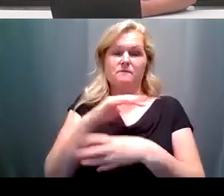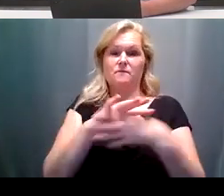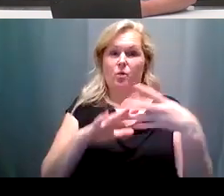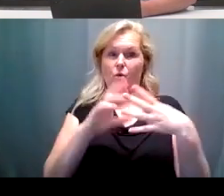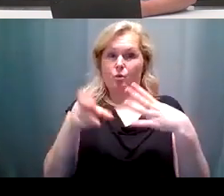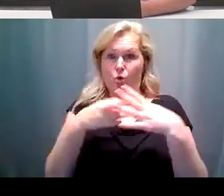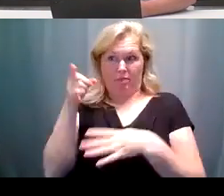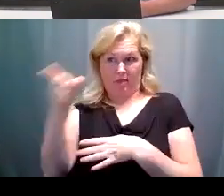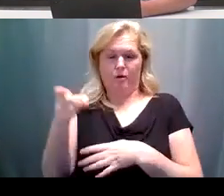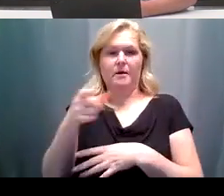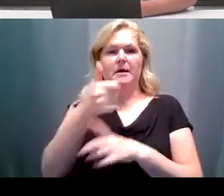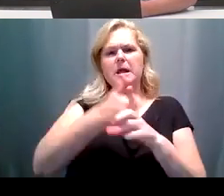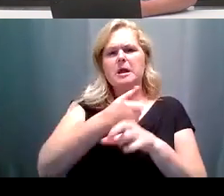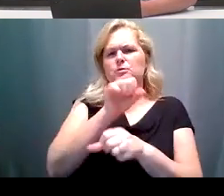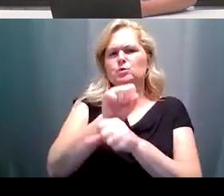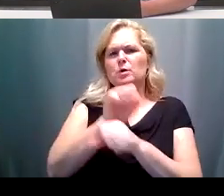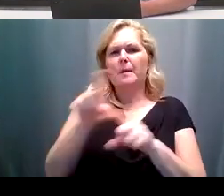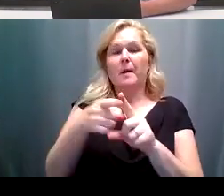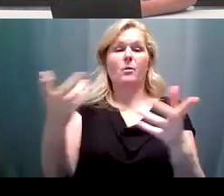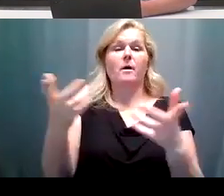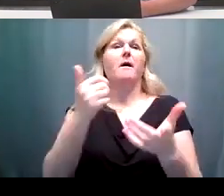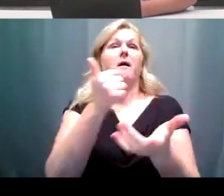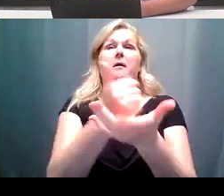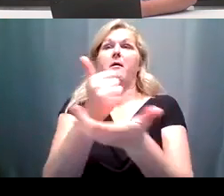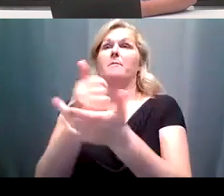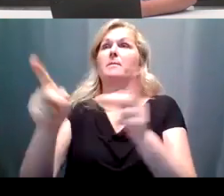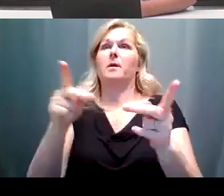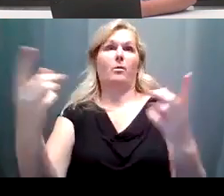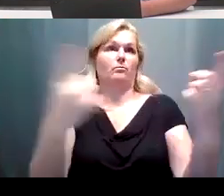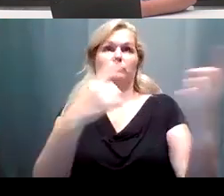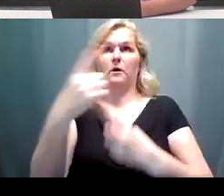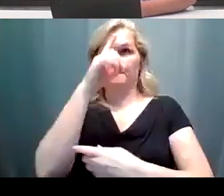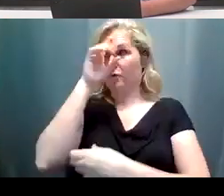Each job is about helping people vote or register to vote